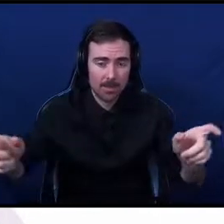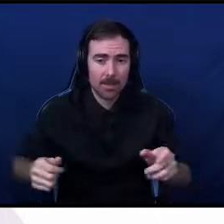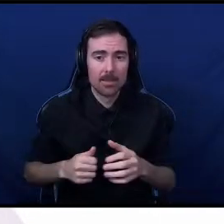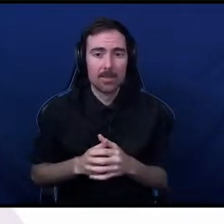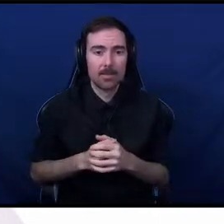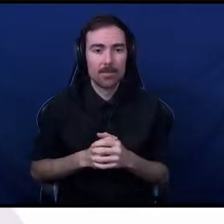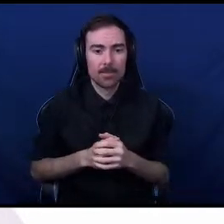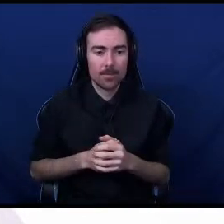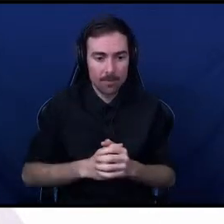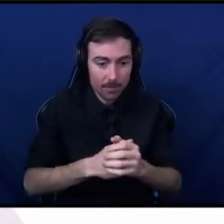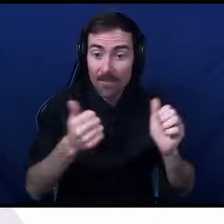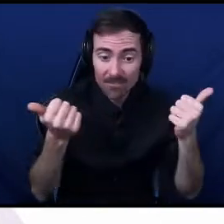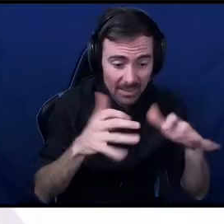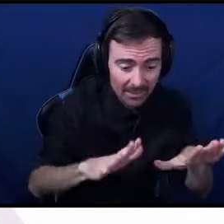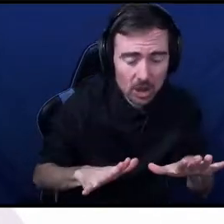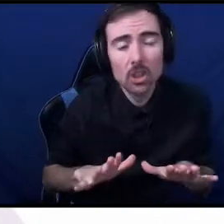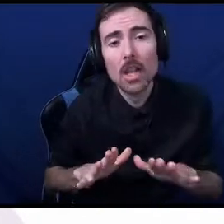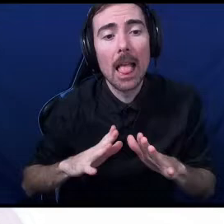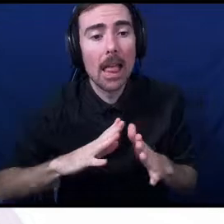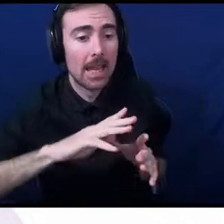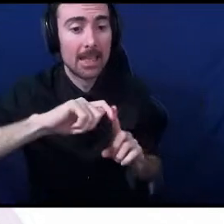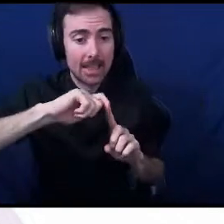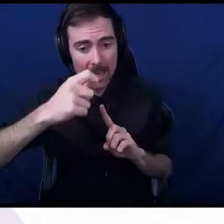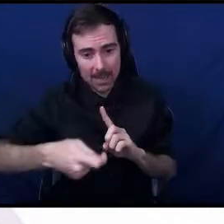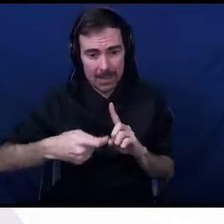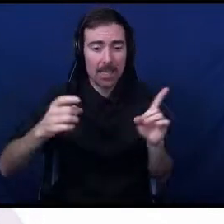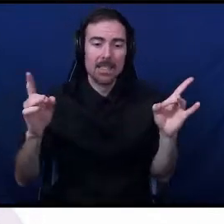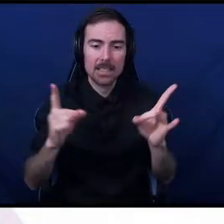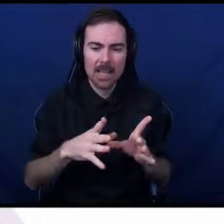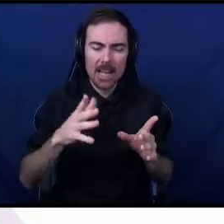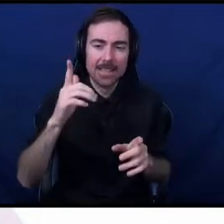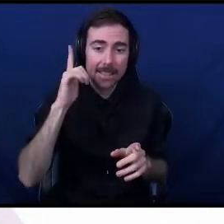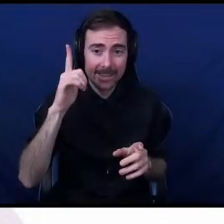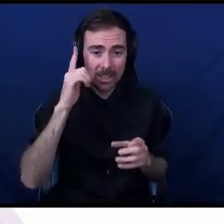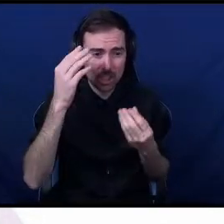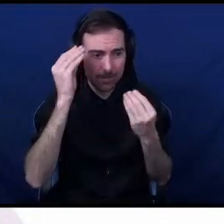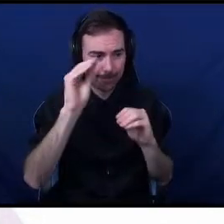I went on to start to teach at NYU. So that's why I'm in New